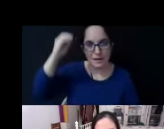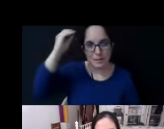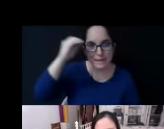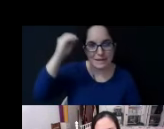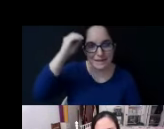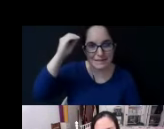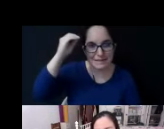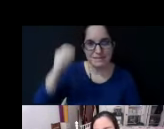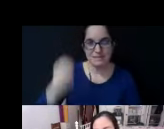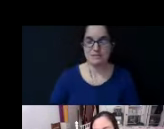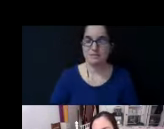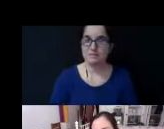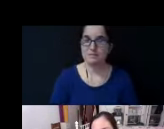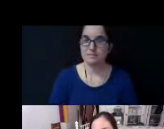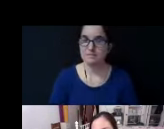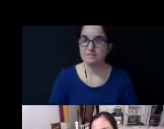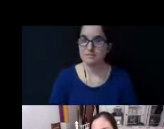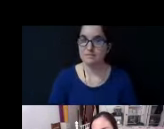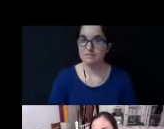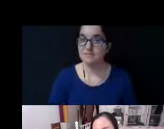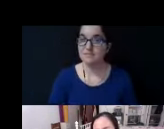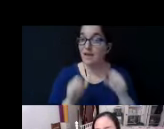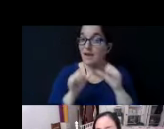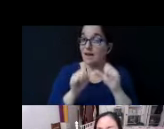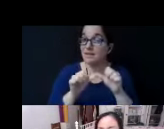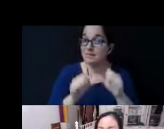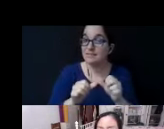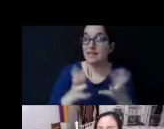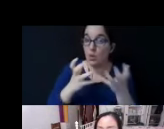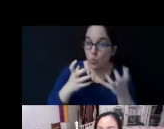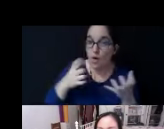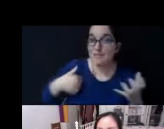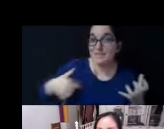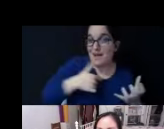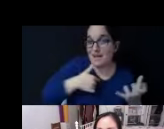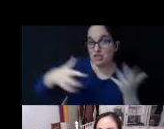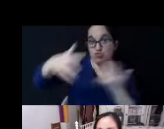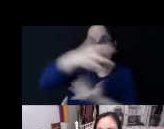and constantly wants us to interact with each other and I feel very lucky to be in an English